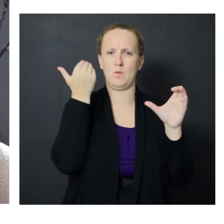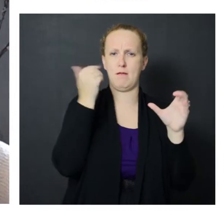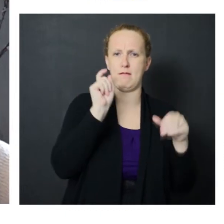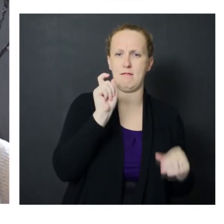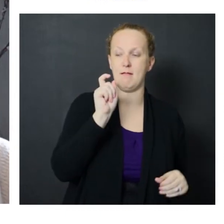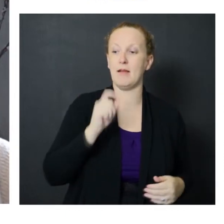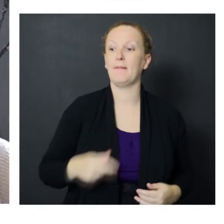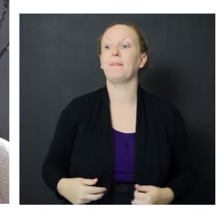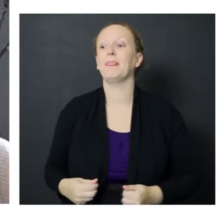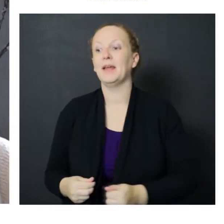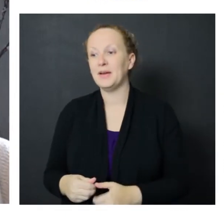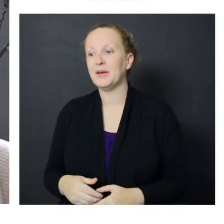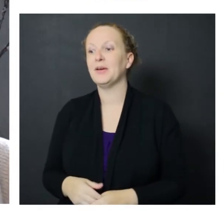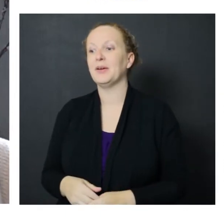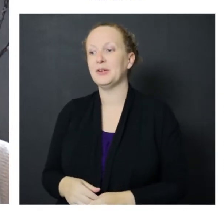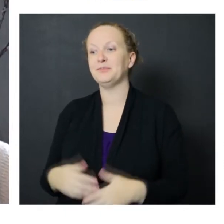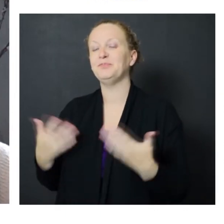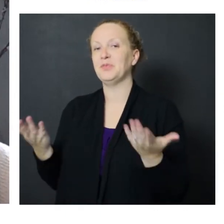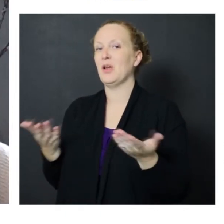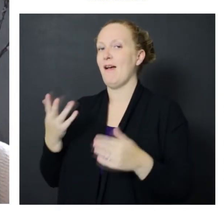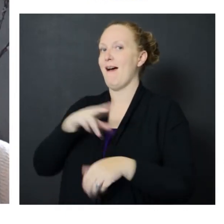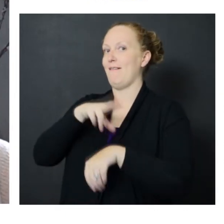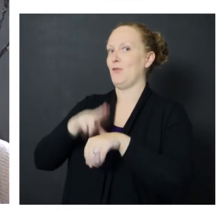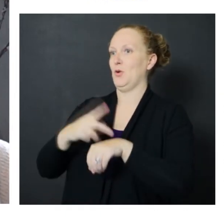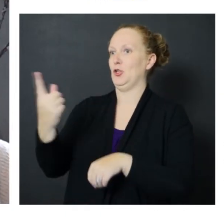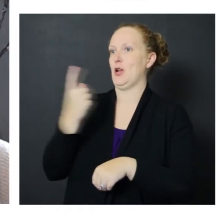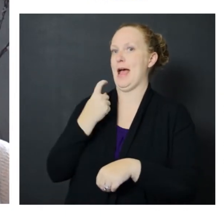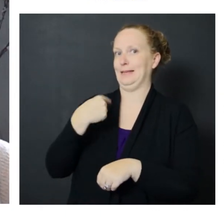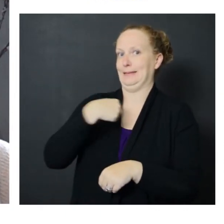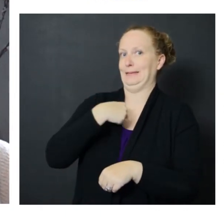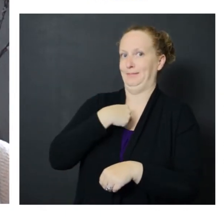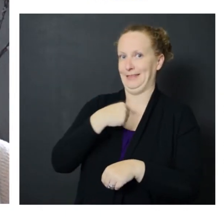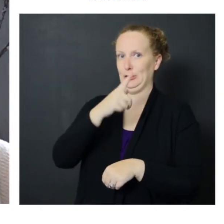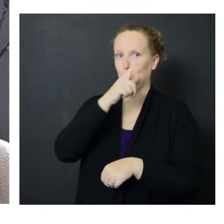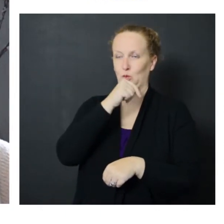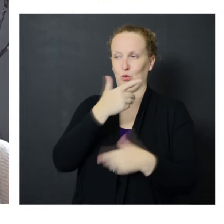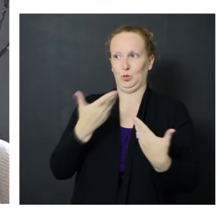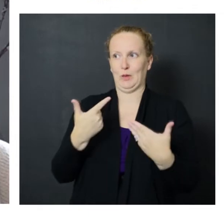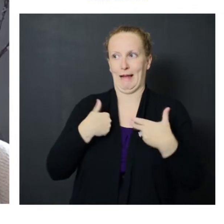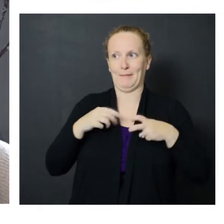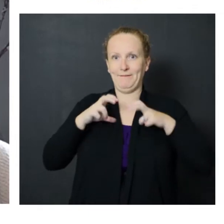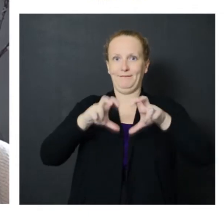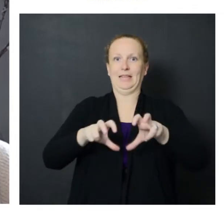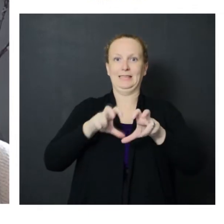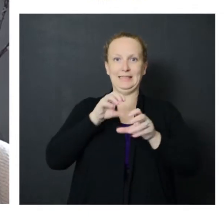Uff, of course you're asking an interested party here, but I'm also an interpreter, I'm also an interpreter trainer.